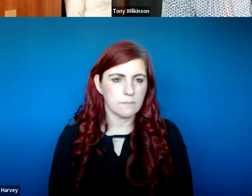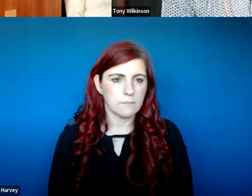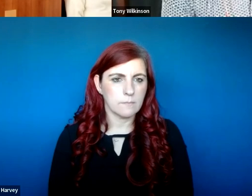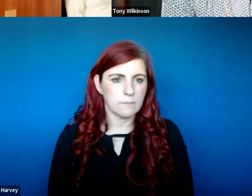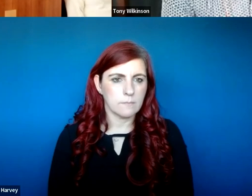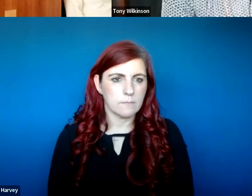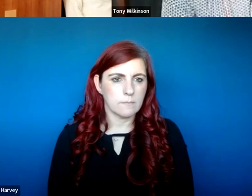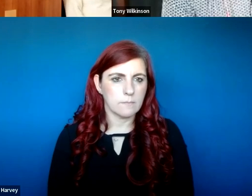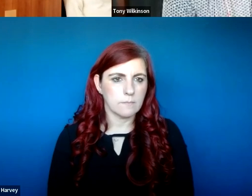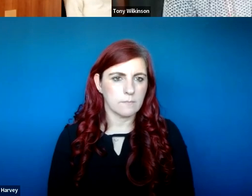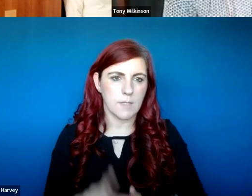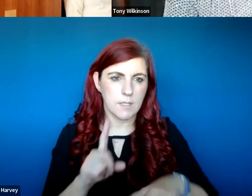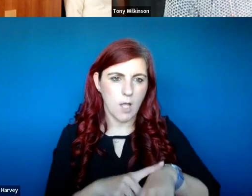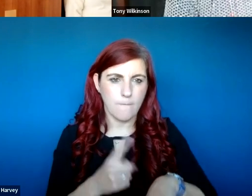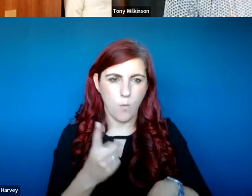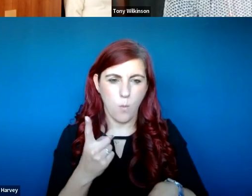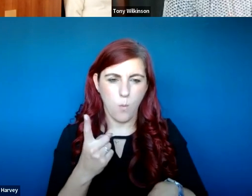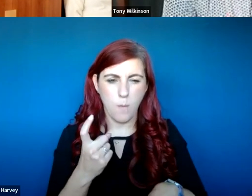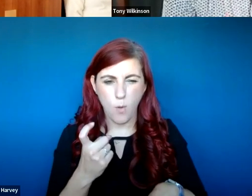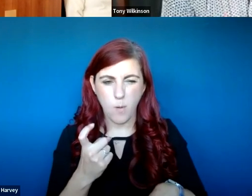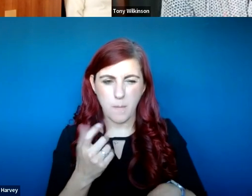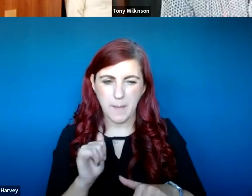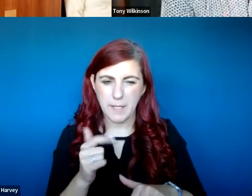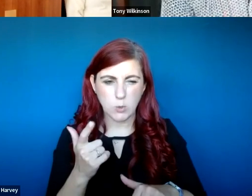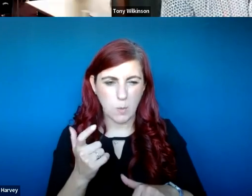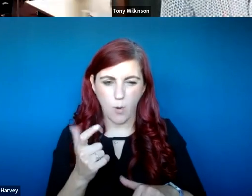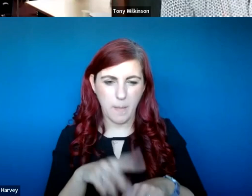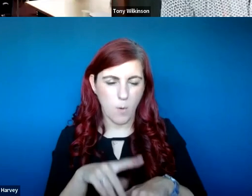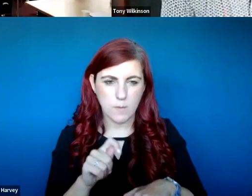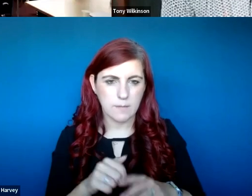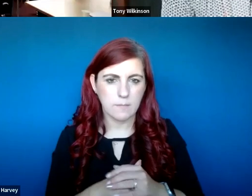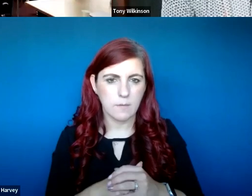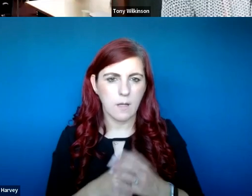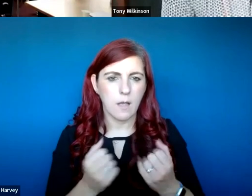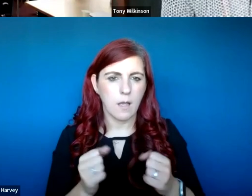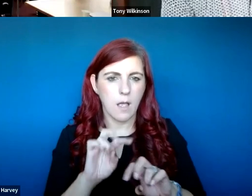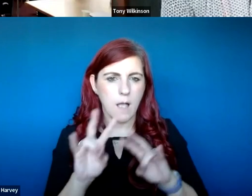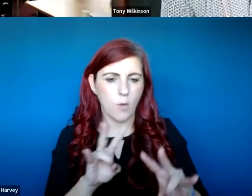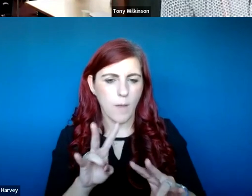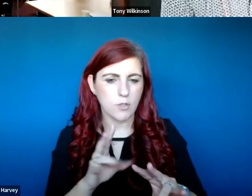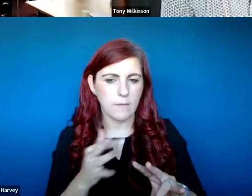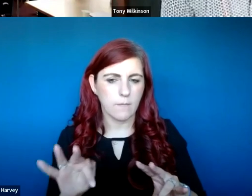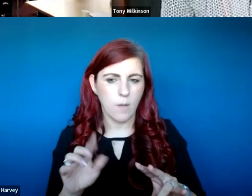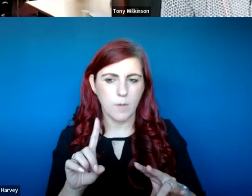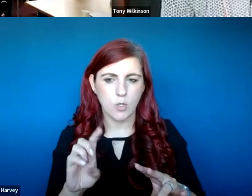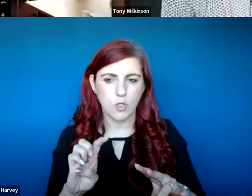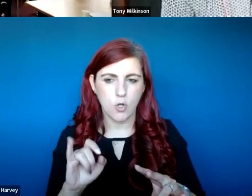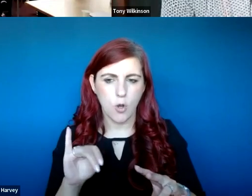We just have time for one or two more then at the very most. Okay there's a question in from Damhnait, she said the rate of